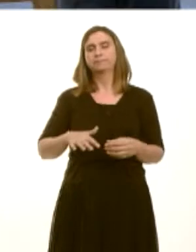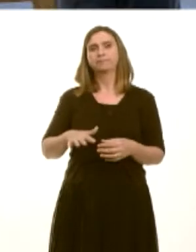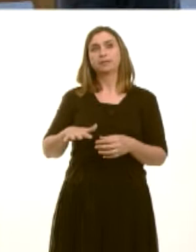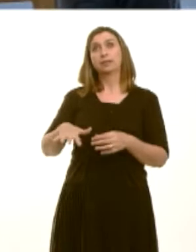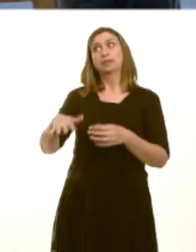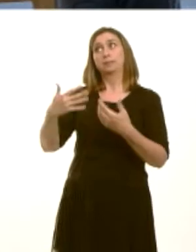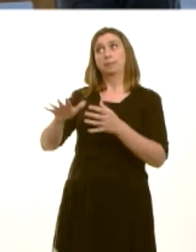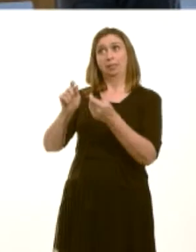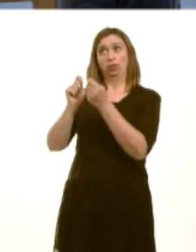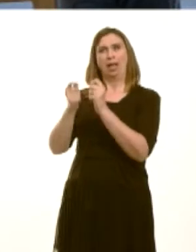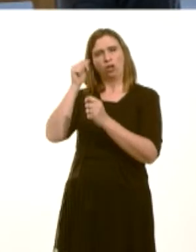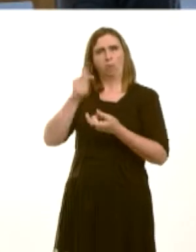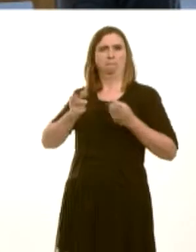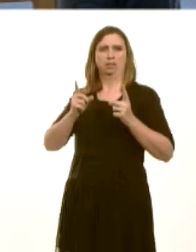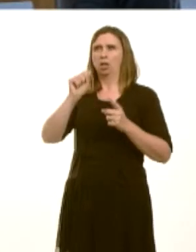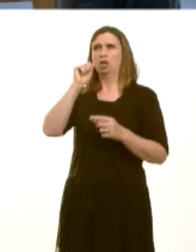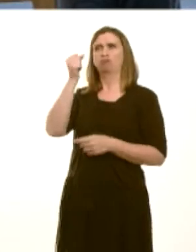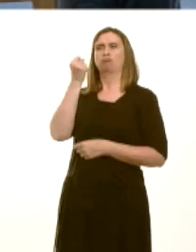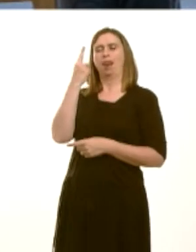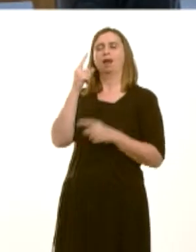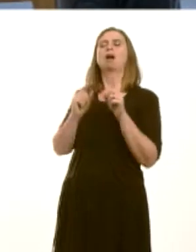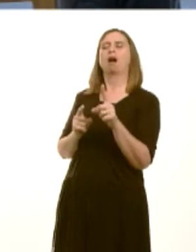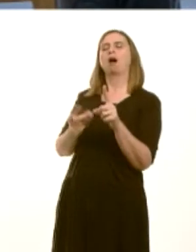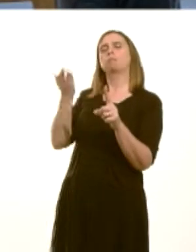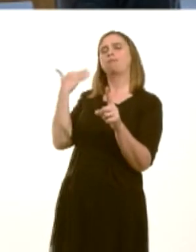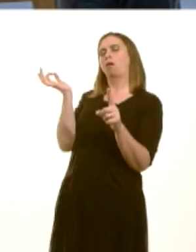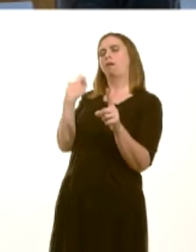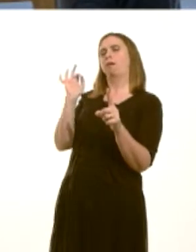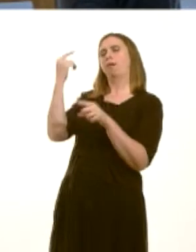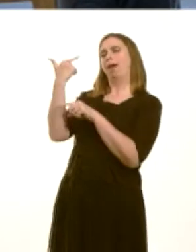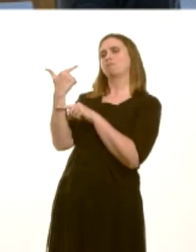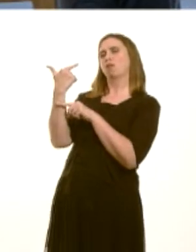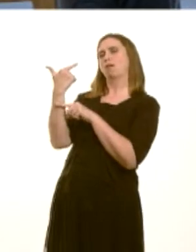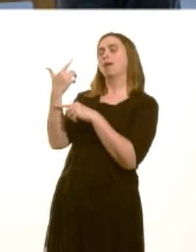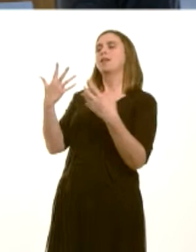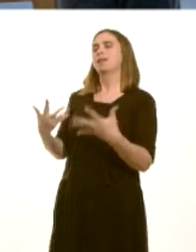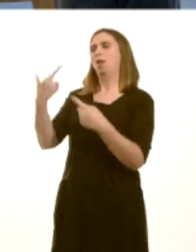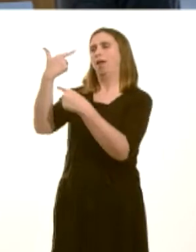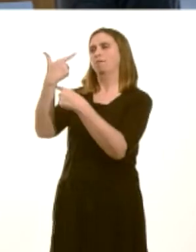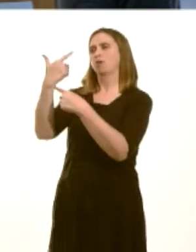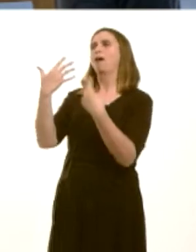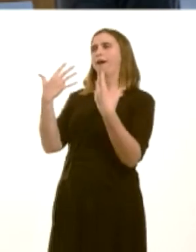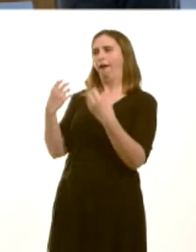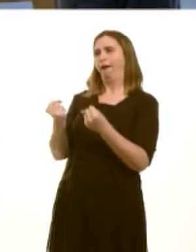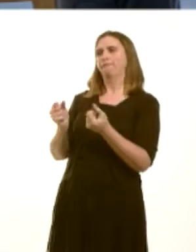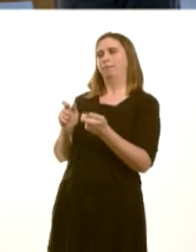The Minister will consider those factors as well as the final report before taking a decision.